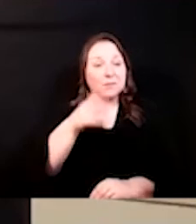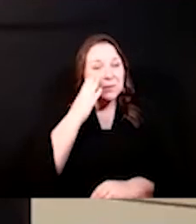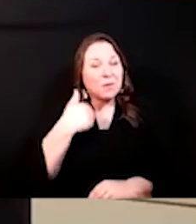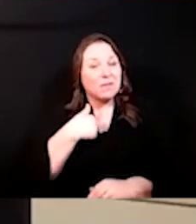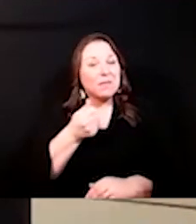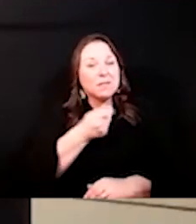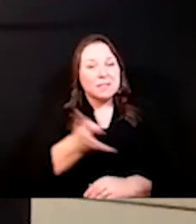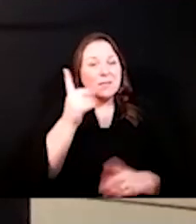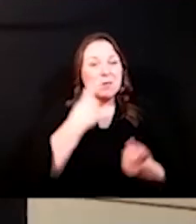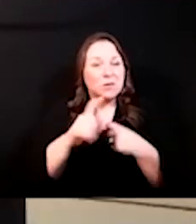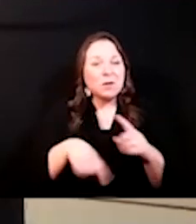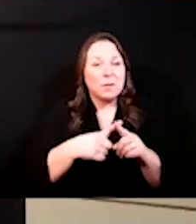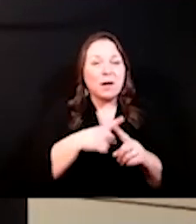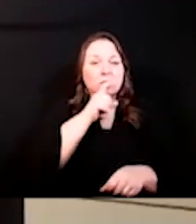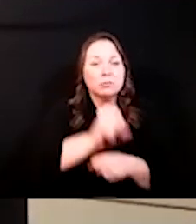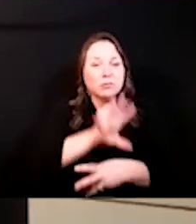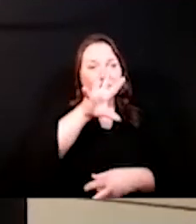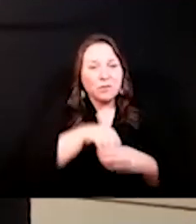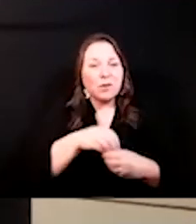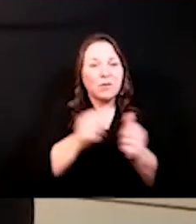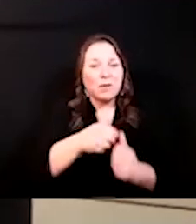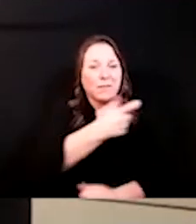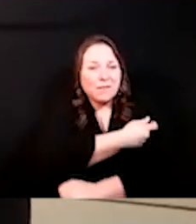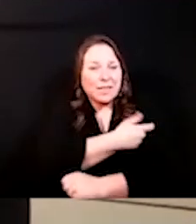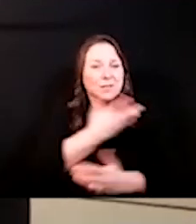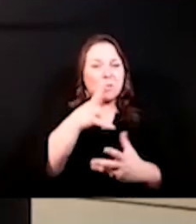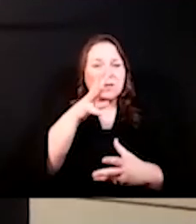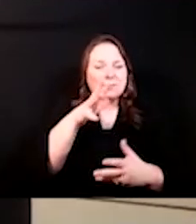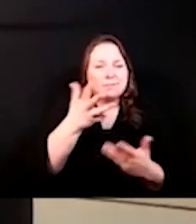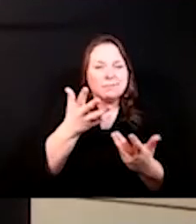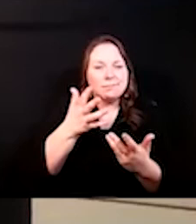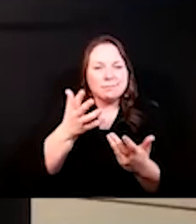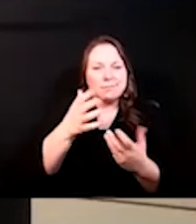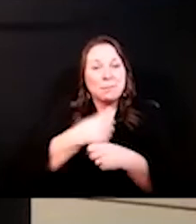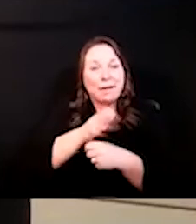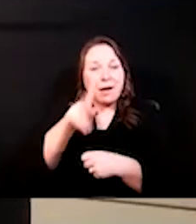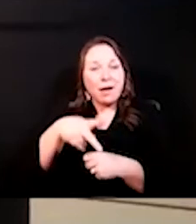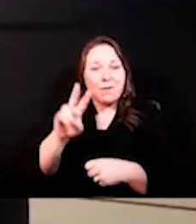QUESTIONS ABOUT WHAT'S ACTUALLY IN THE VACCINE, WHAT ARE THE INGREDIENTS. SO CAN ONE OF YOU WALK US THROUGH